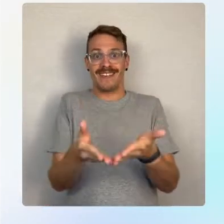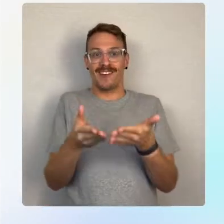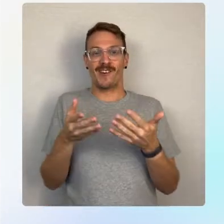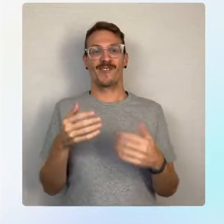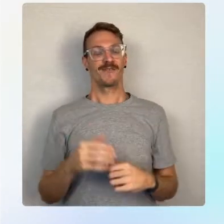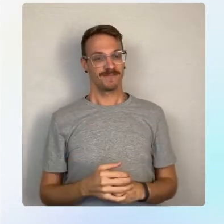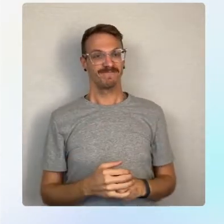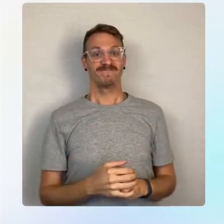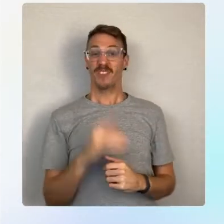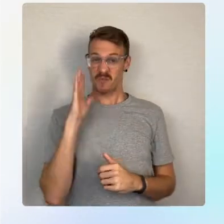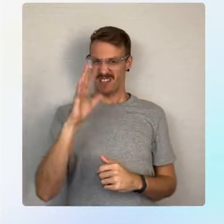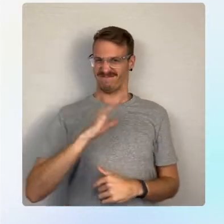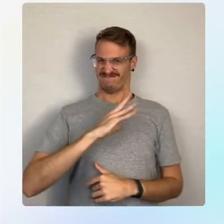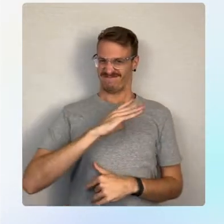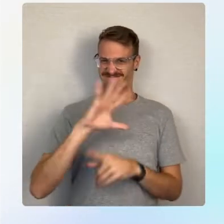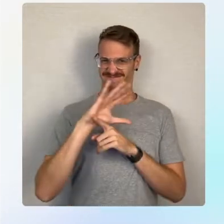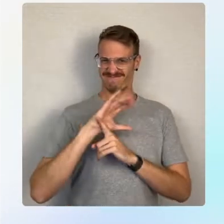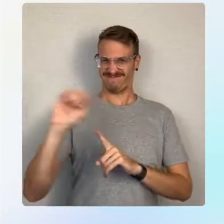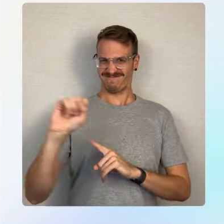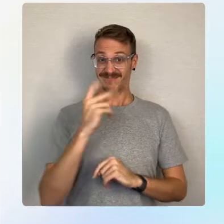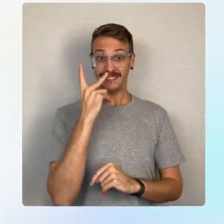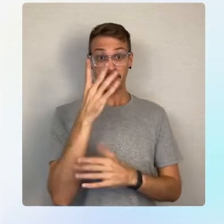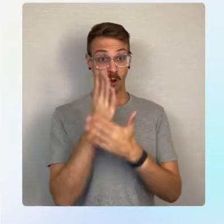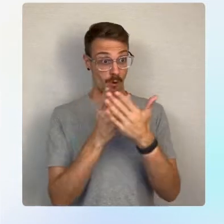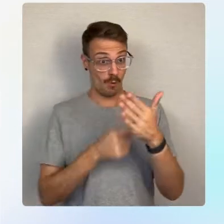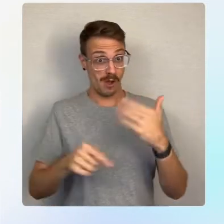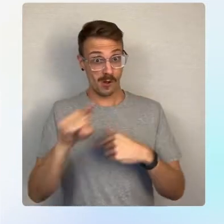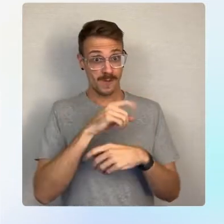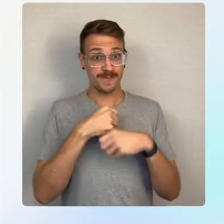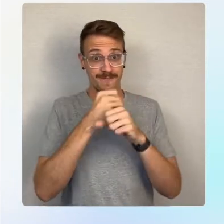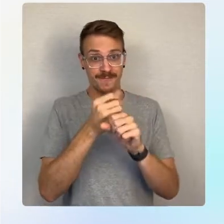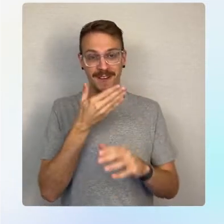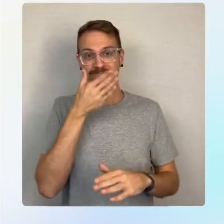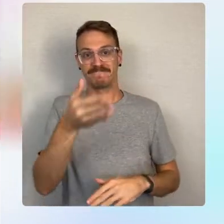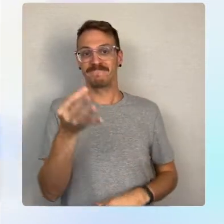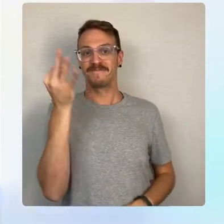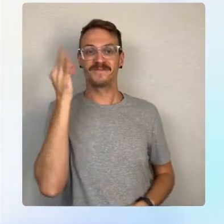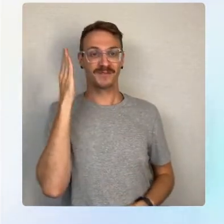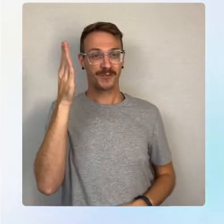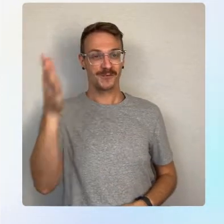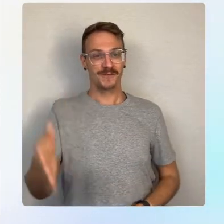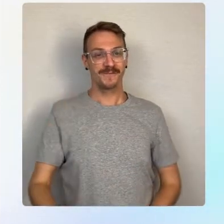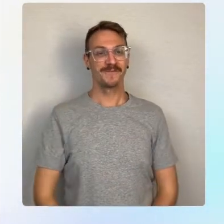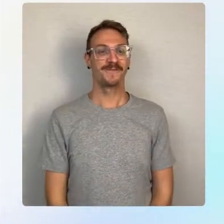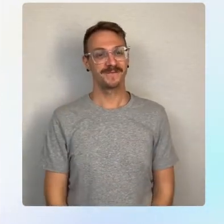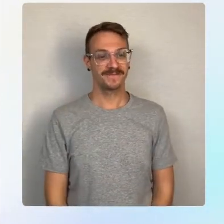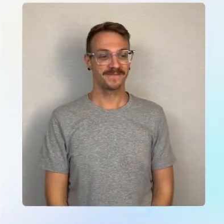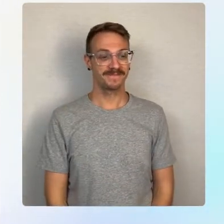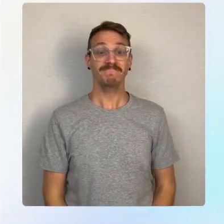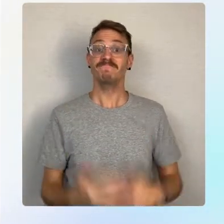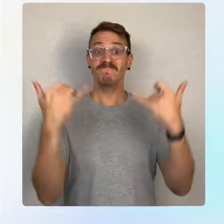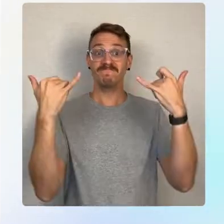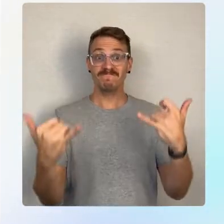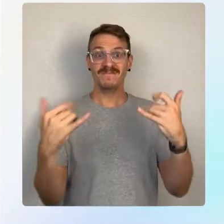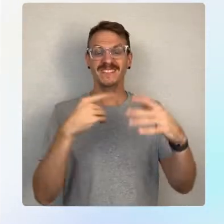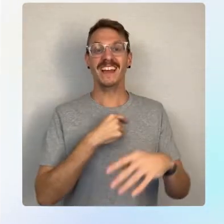and it's gonna be really exciting to see what else you all create in the future. So let's talk about some of the key components